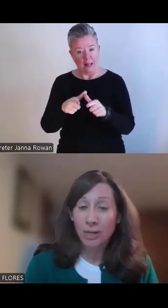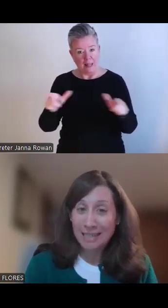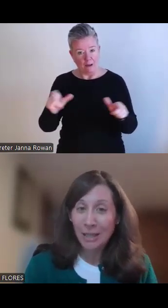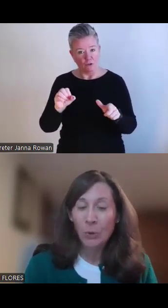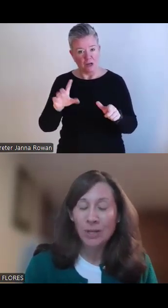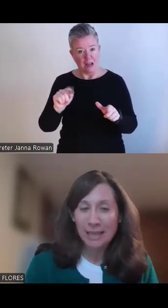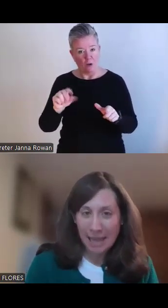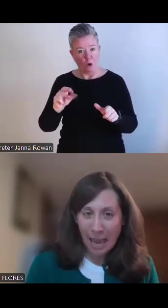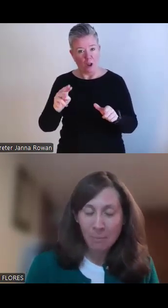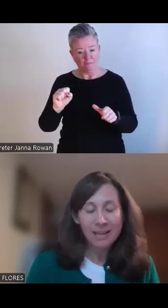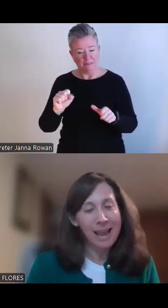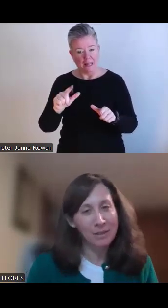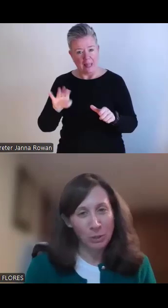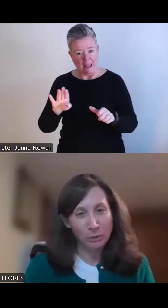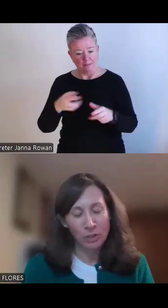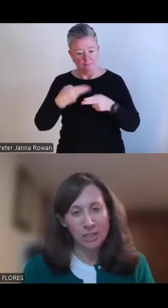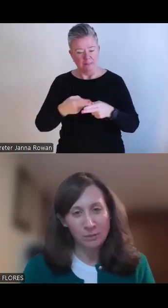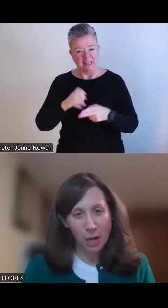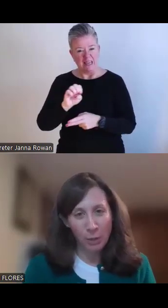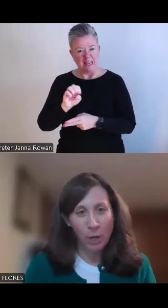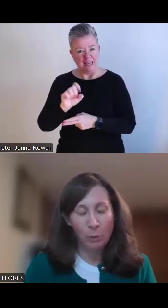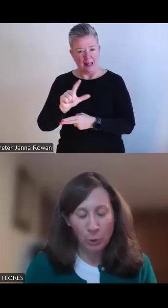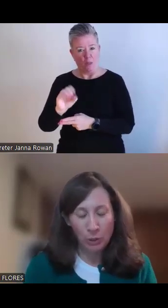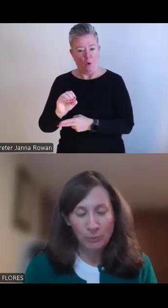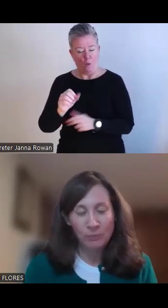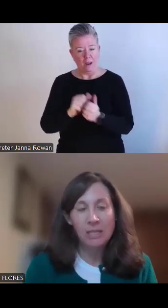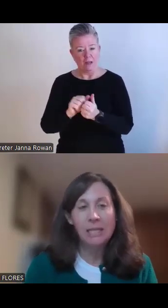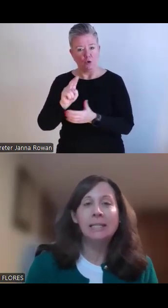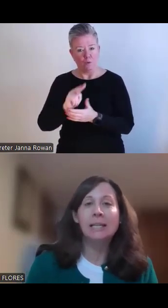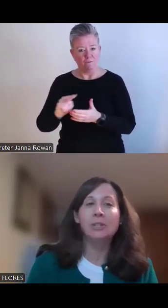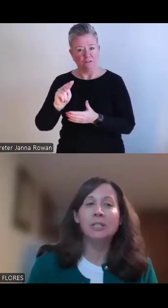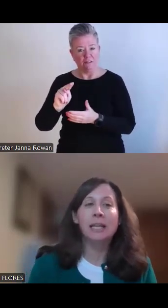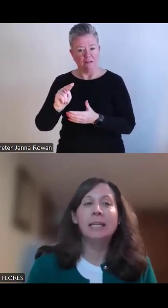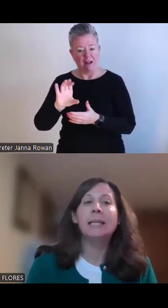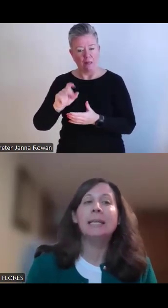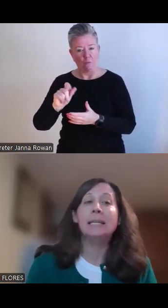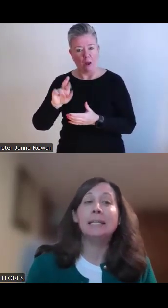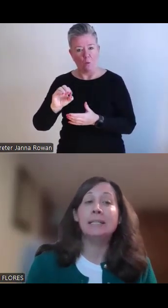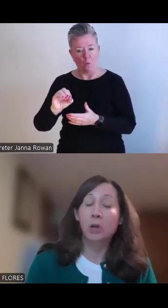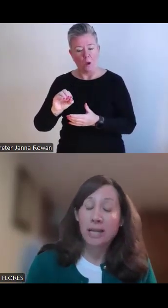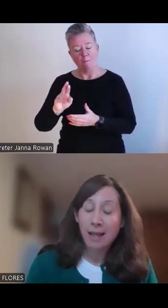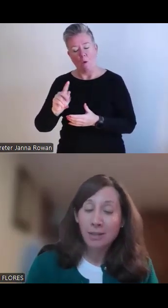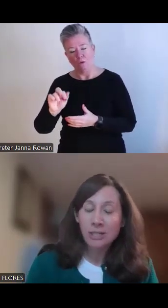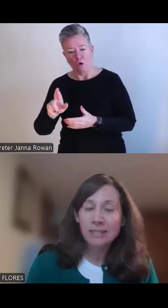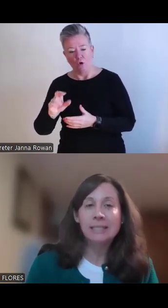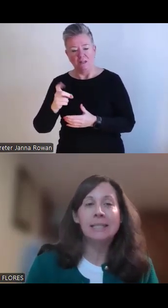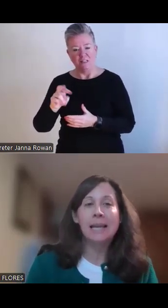or ELO, Lab at the University of Colorado - Boulder. Dr. Sedey is an audiologist,